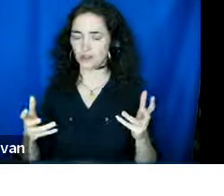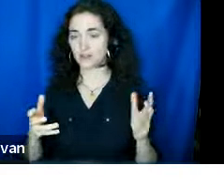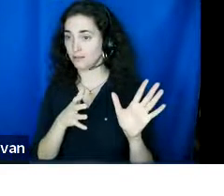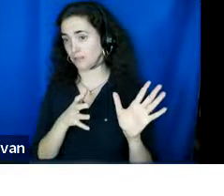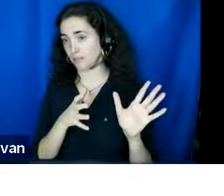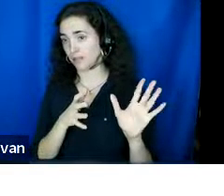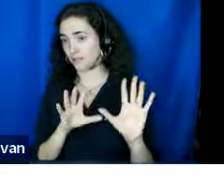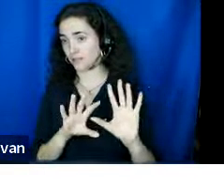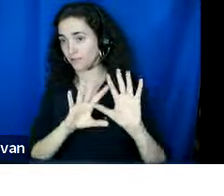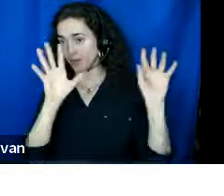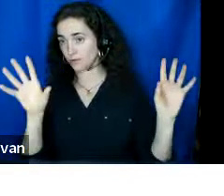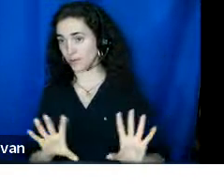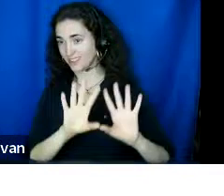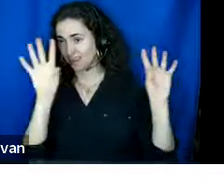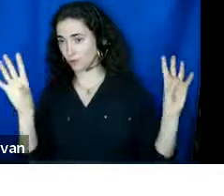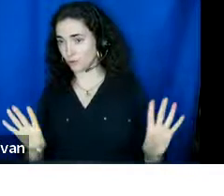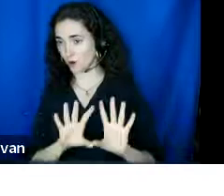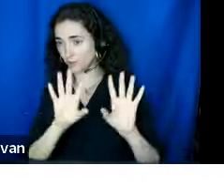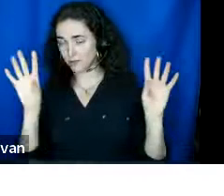Language is, and this is a very, very technical drawing.